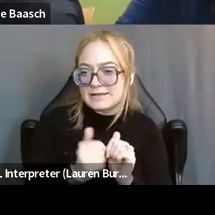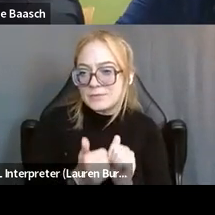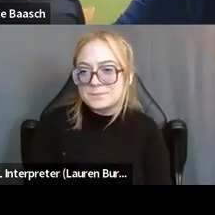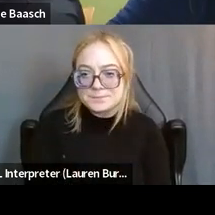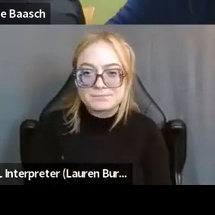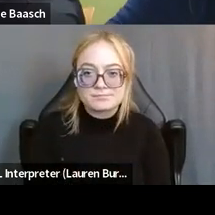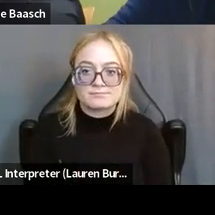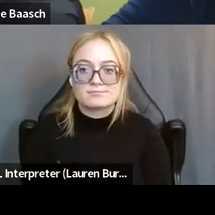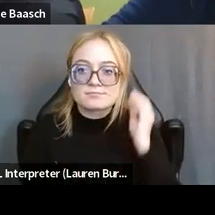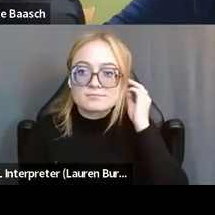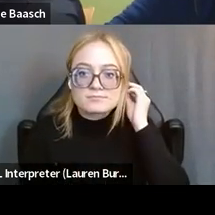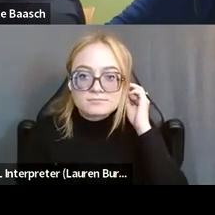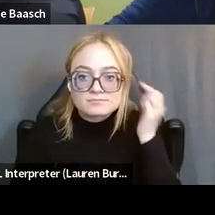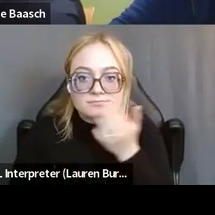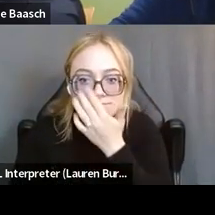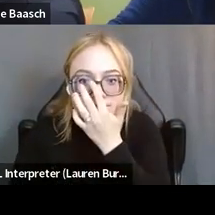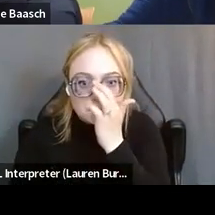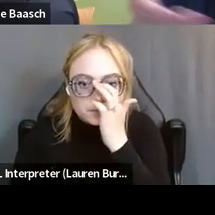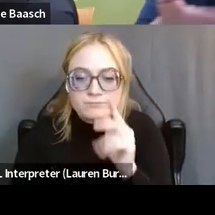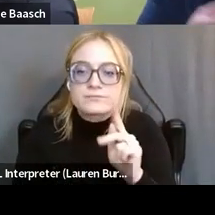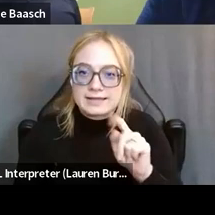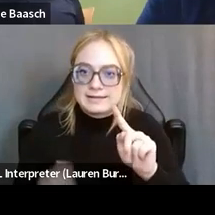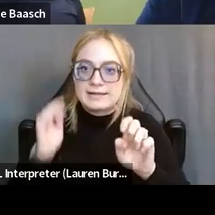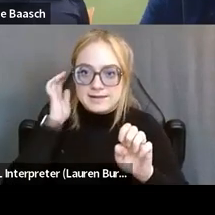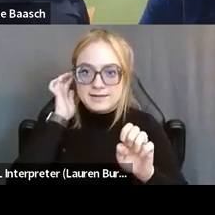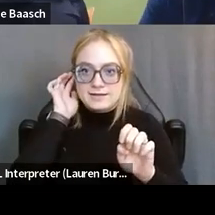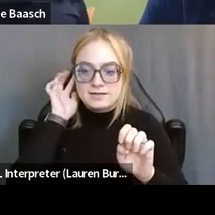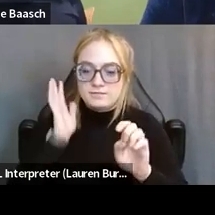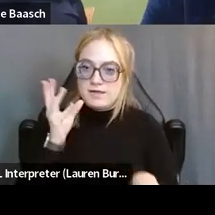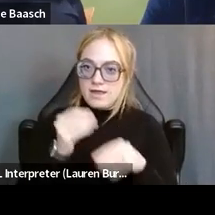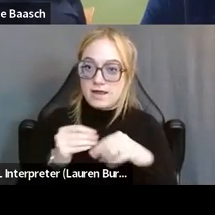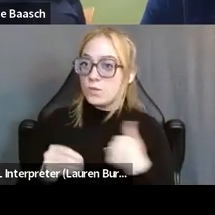Yeah, I'll just add, we had a great initial meeting that Millie is talking about